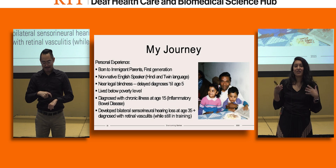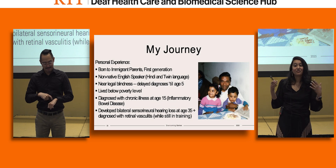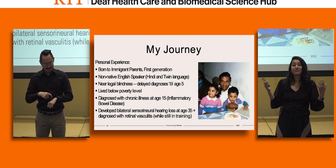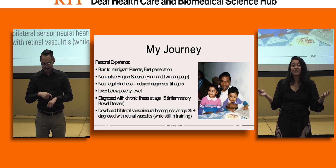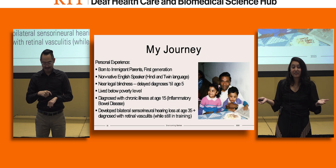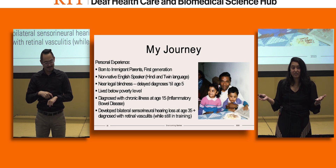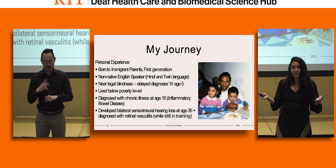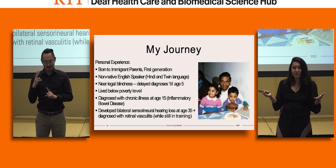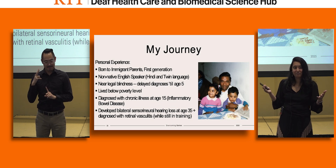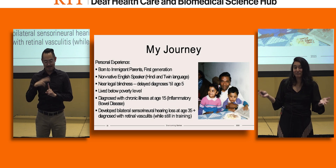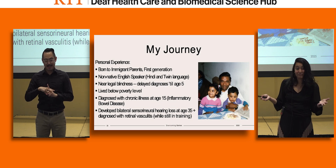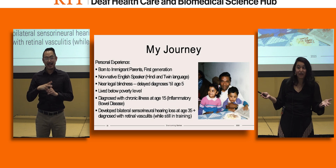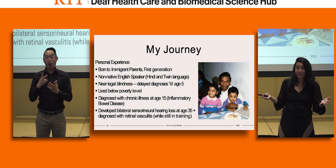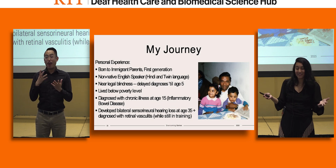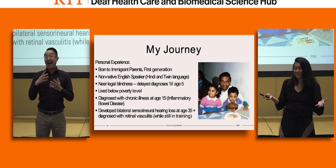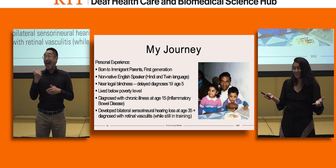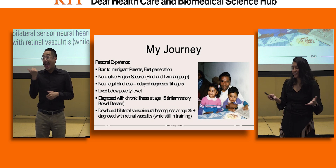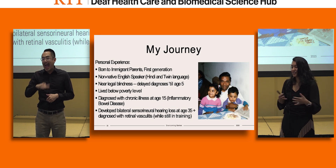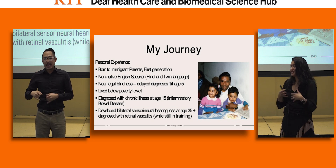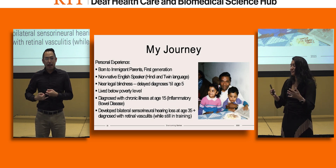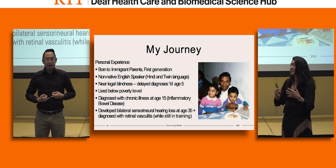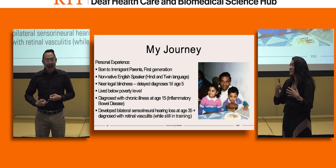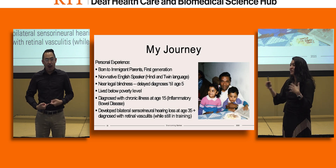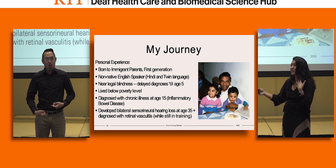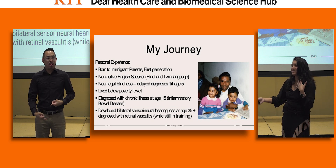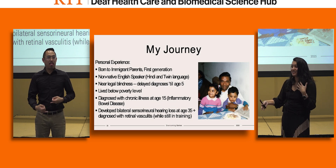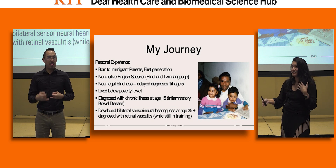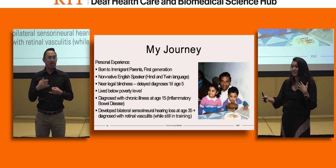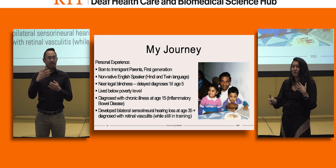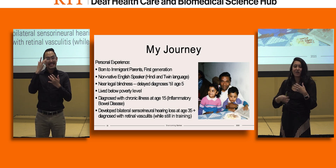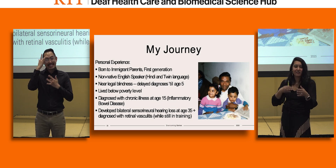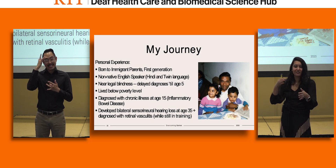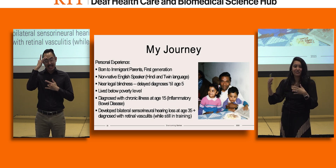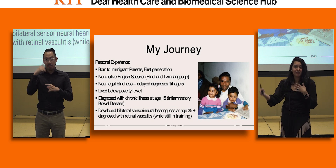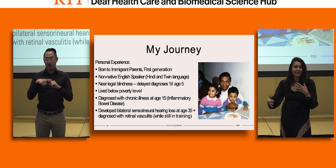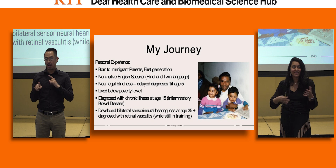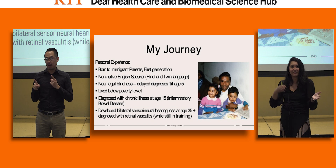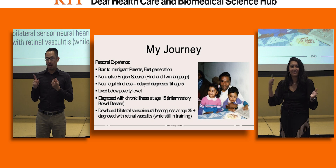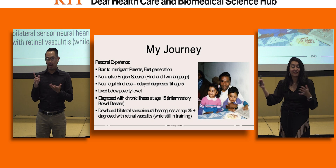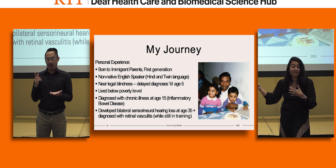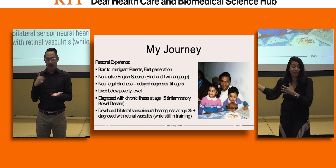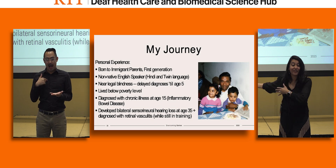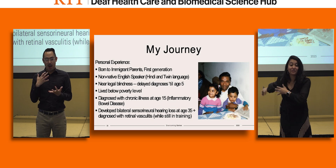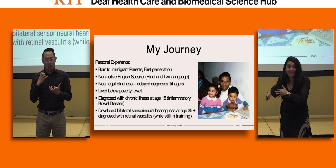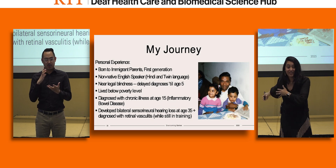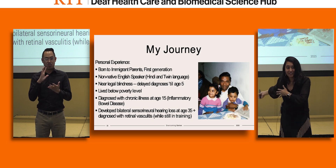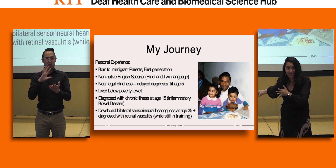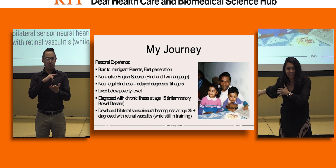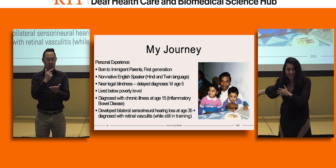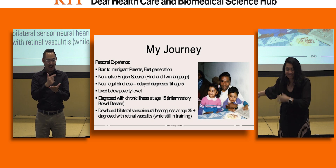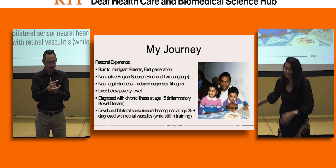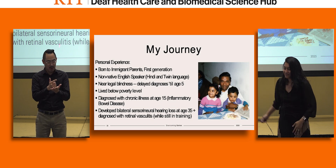given how severe your bowel disease is, that you're going to be able to go on and do things like graduate education."